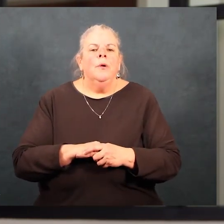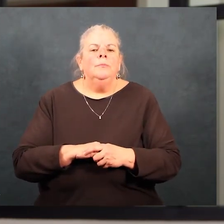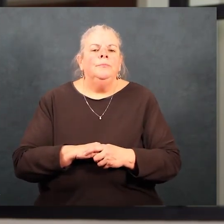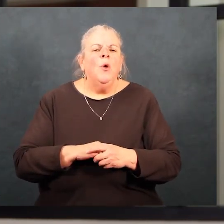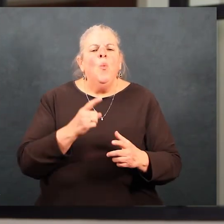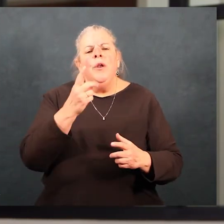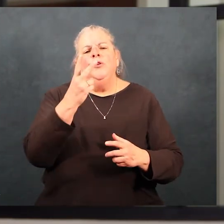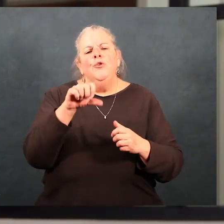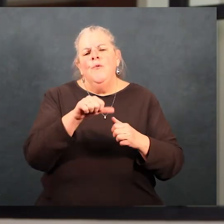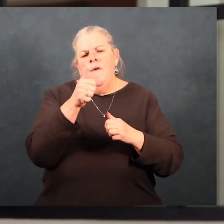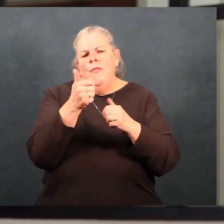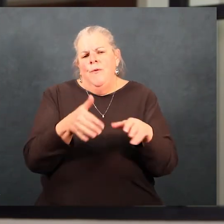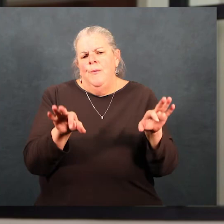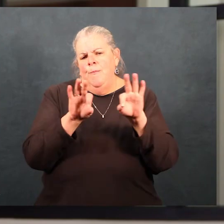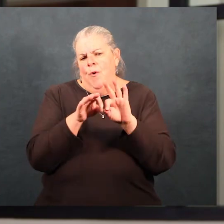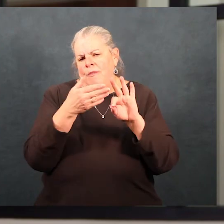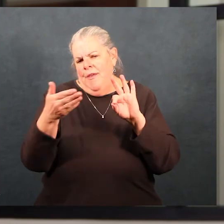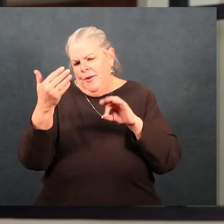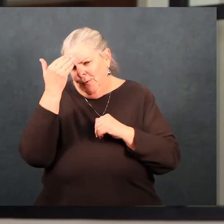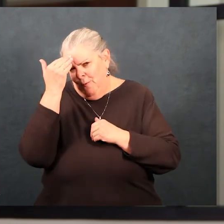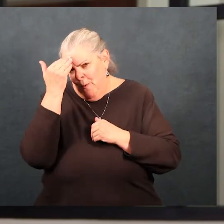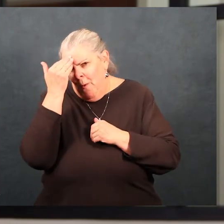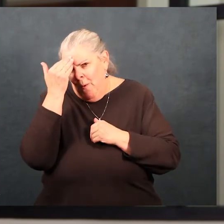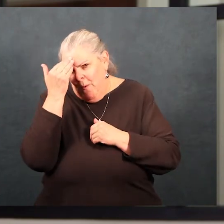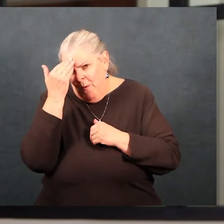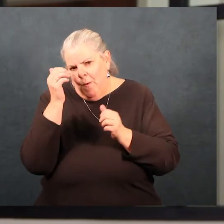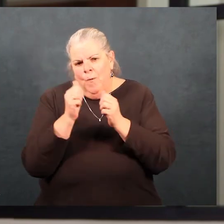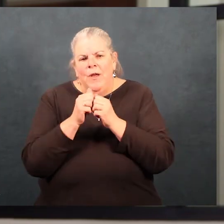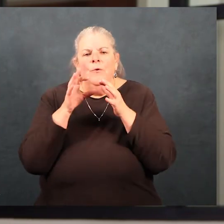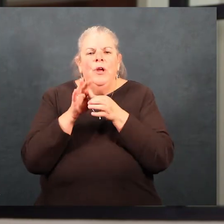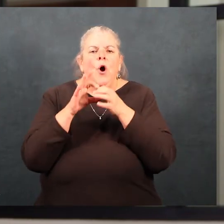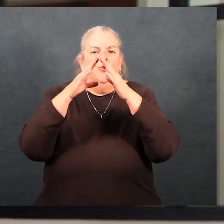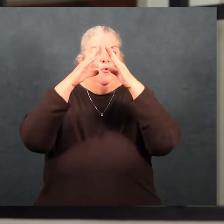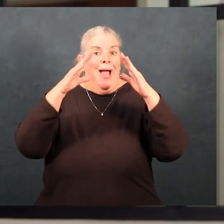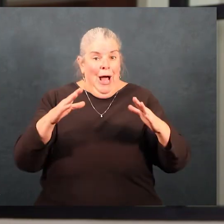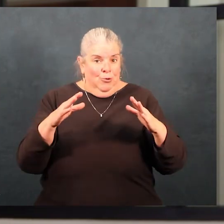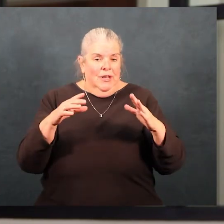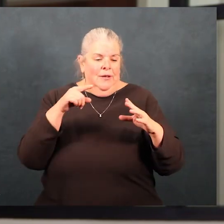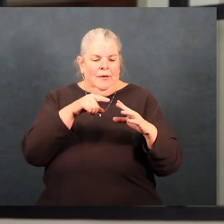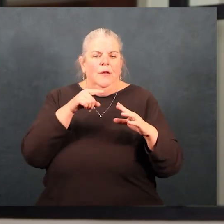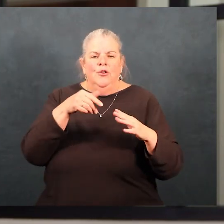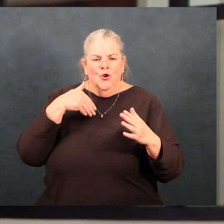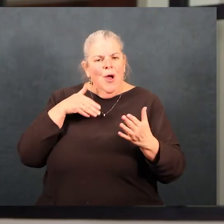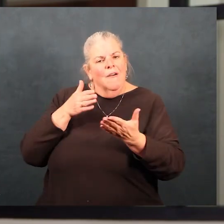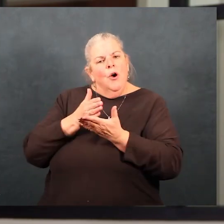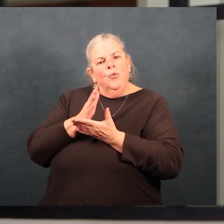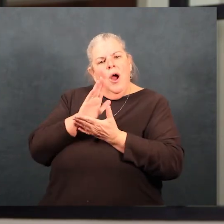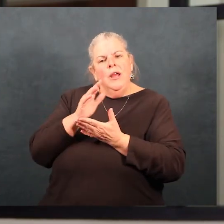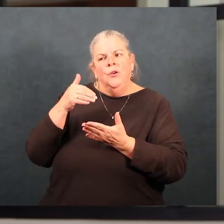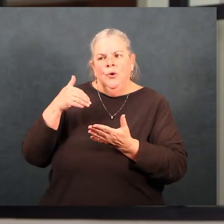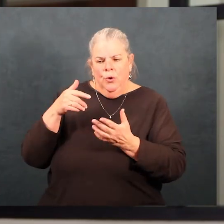pieces to this in the housing context is that you have a right to privacy protection